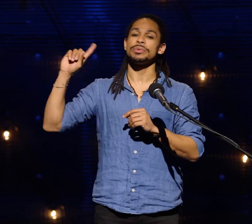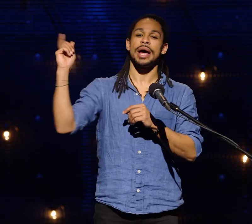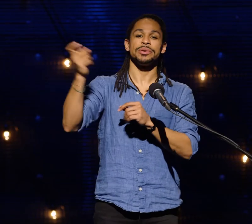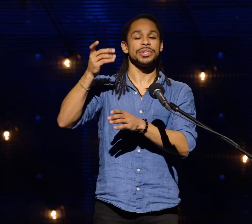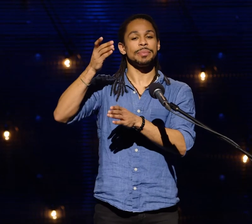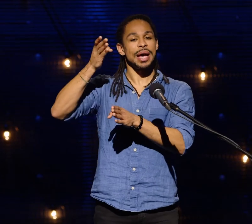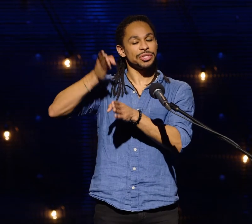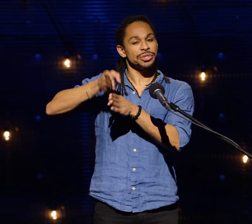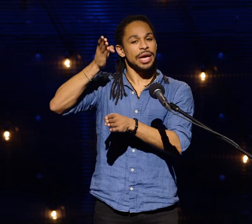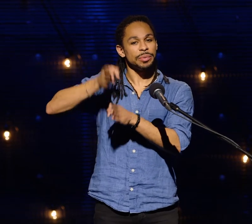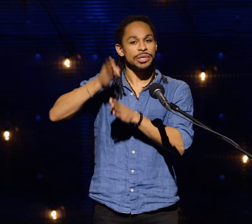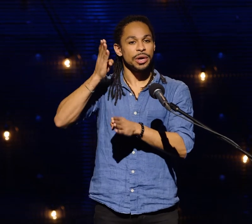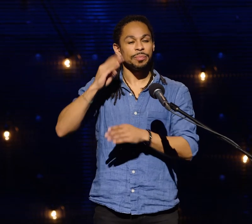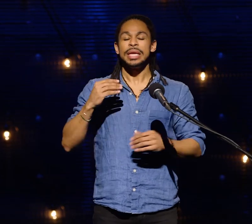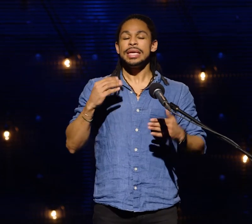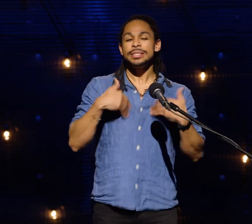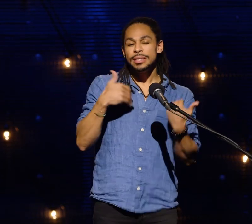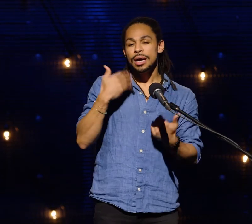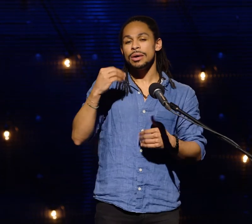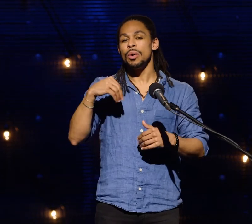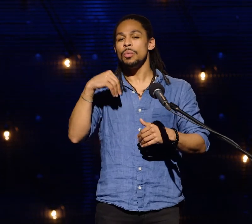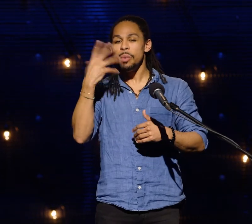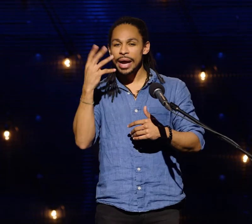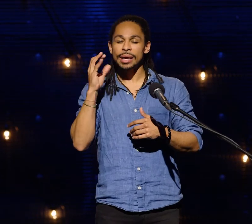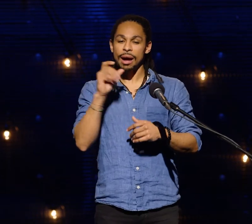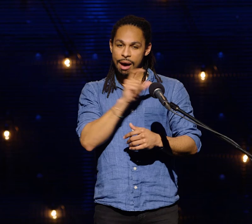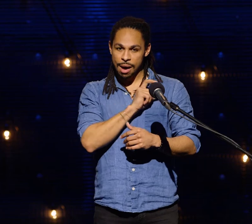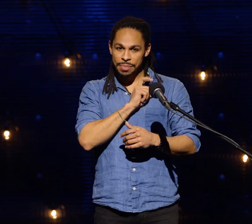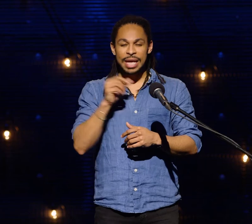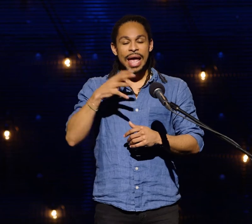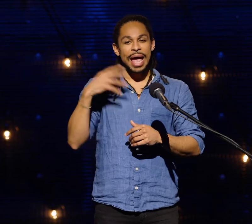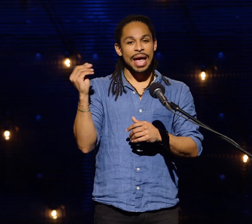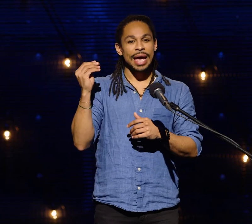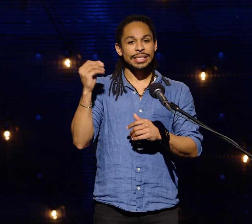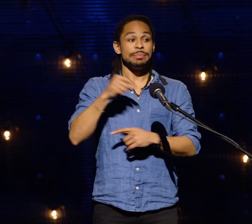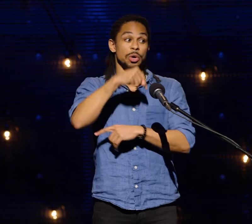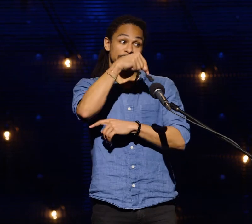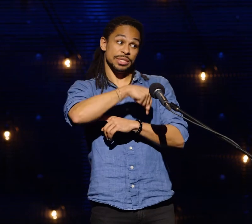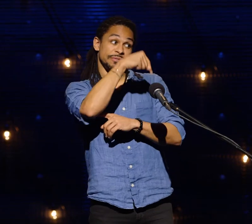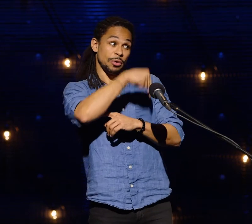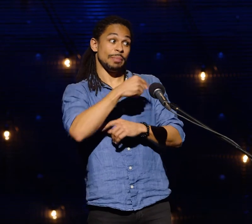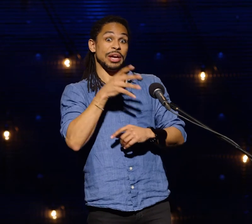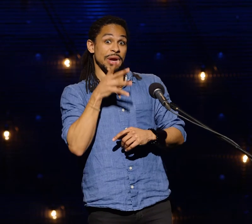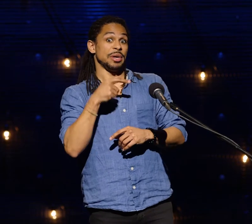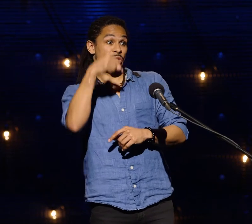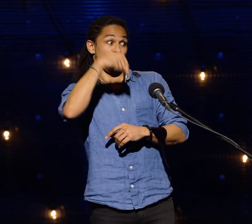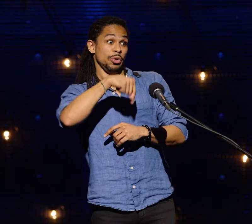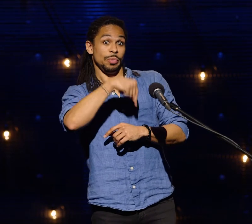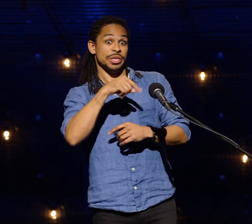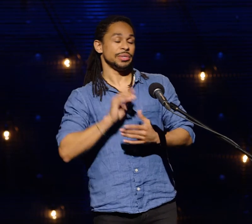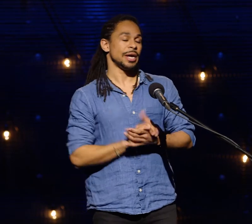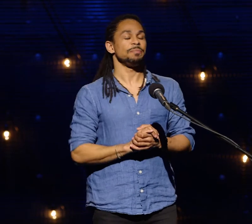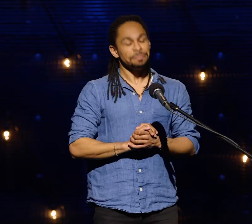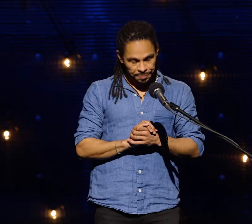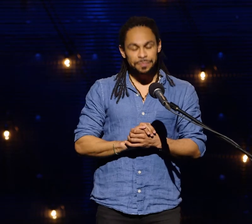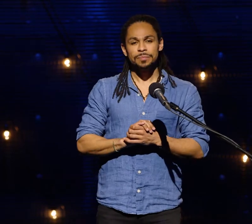around to the passenger side window. He's a young white cop, and he motions for my grandma to roll the window down.